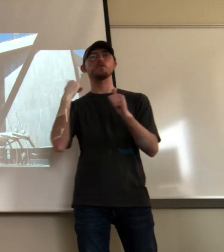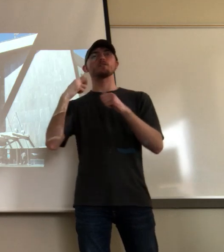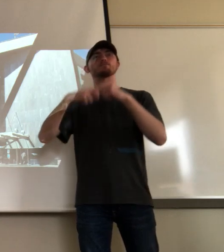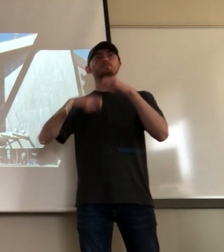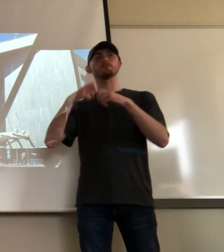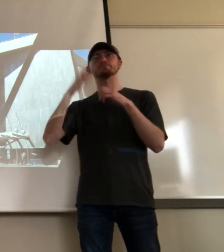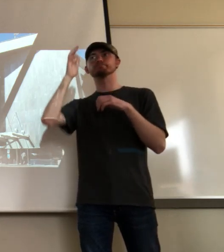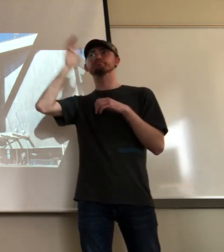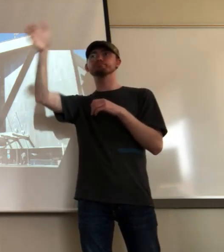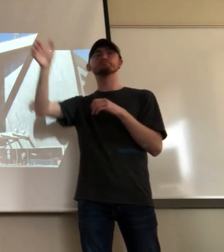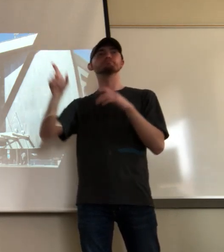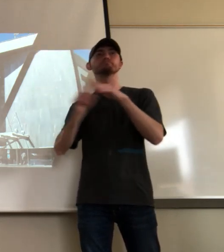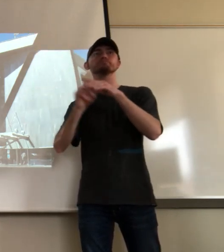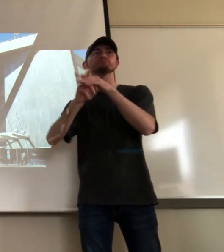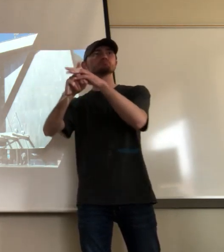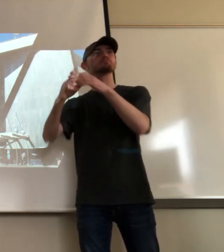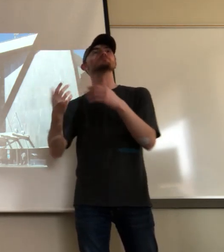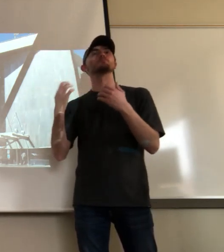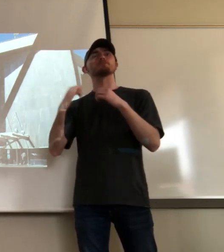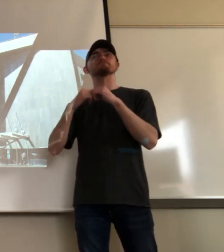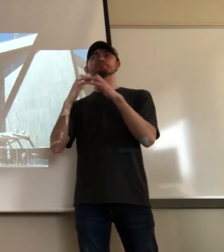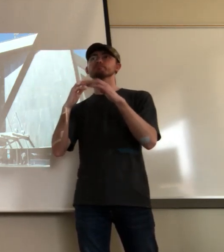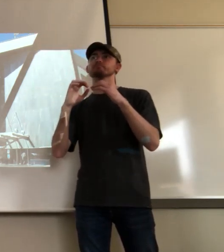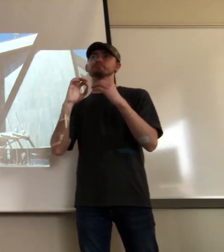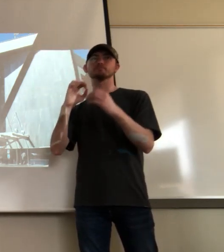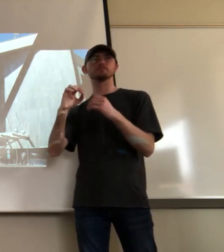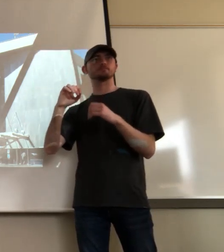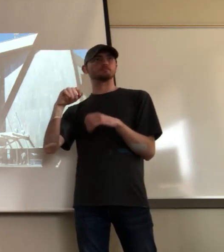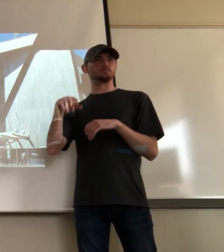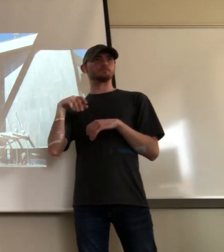To avoid the unnecessary problems down the road. We want to build the structure perfectly.